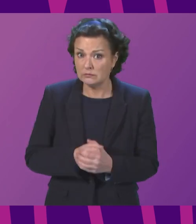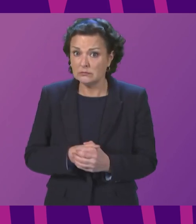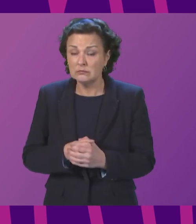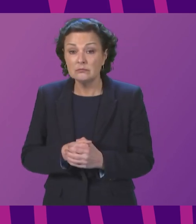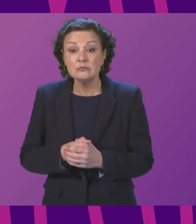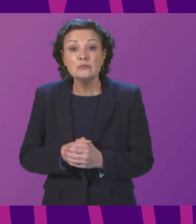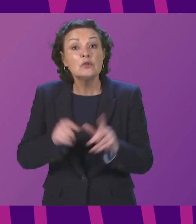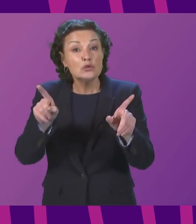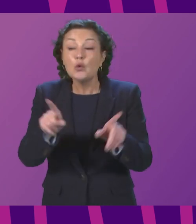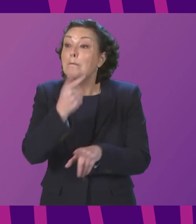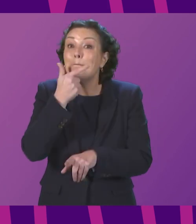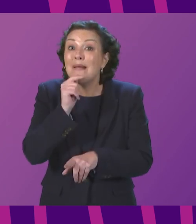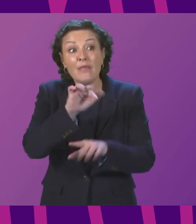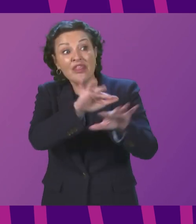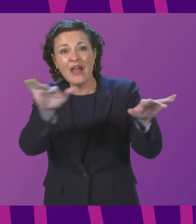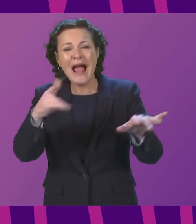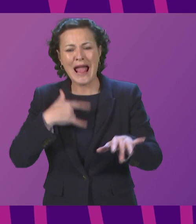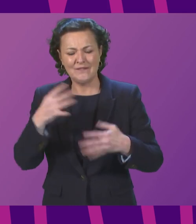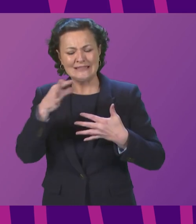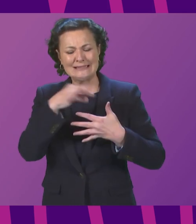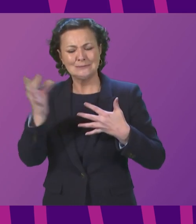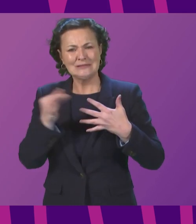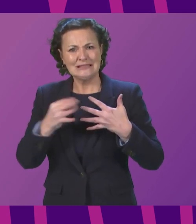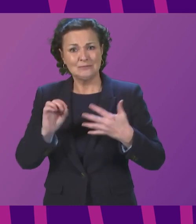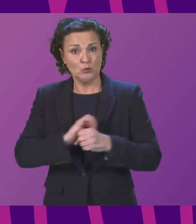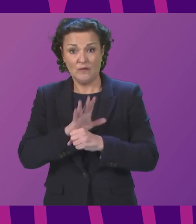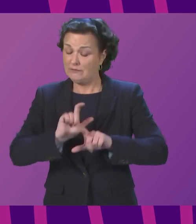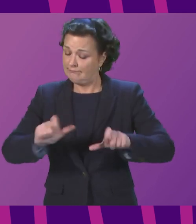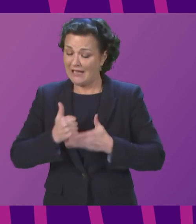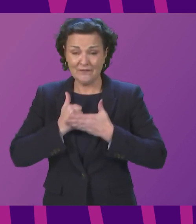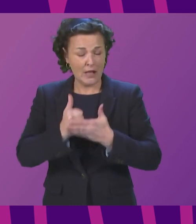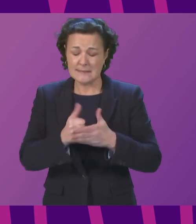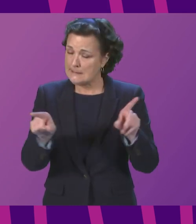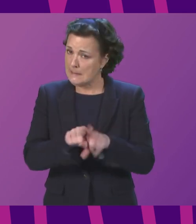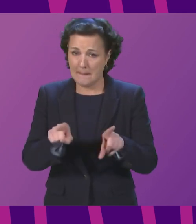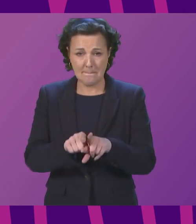For people who have symptoms of Covid, the advice remains that they book a PCR test,